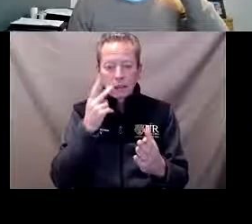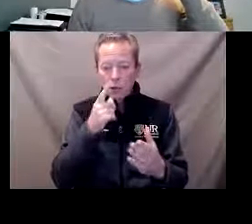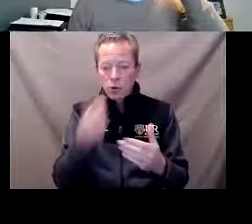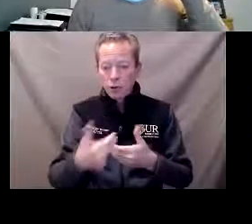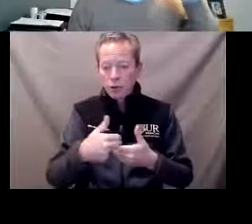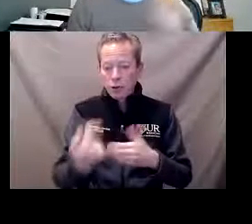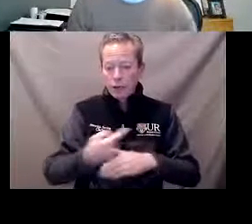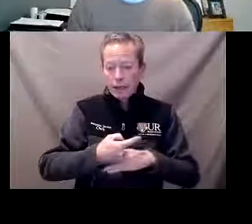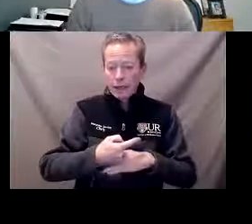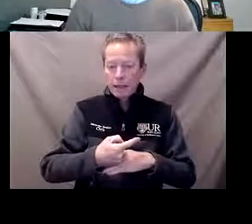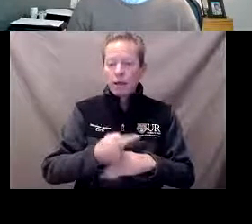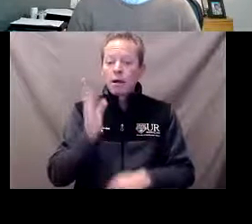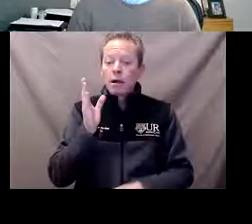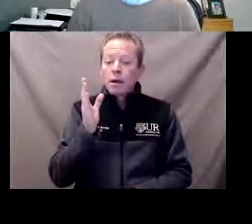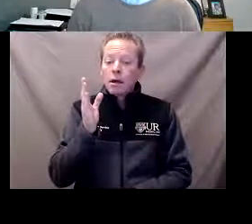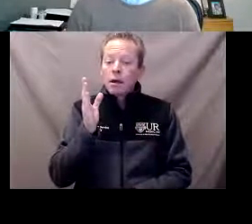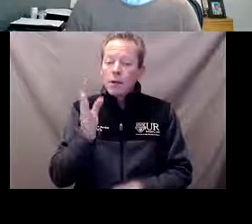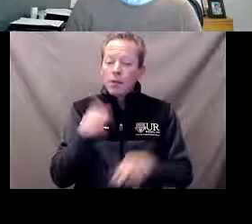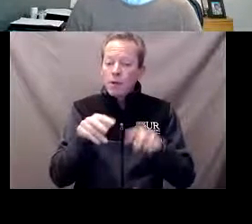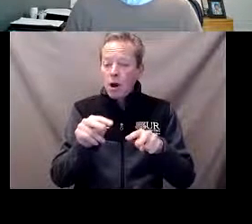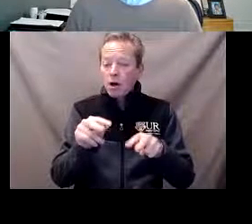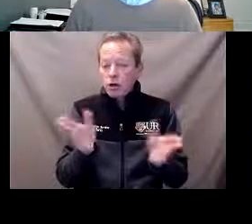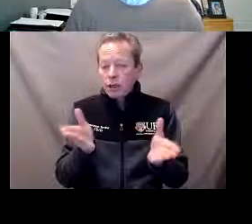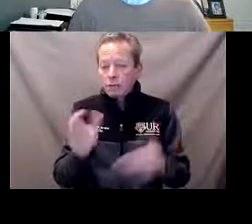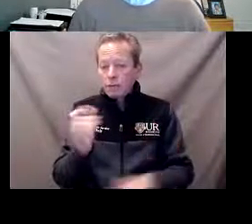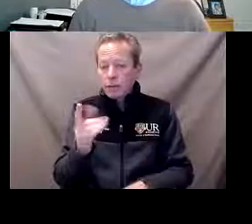I will be monitoring the chat throughout the course of this morning's presentation